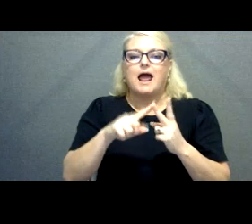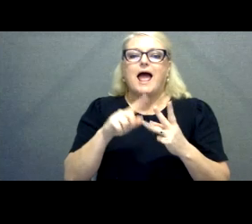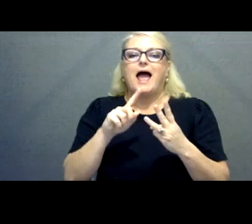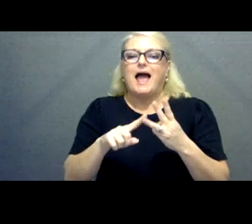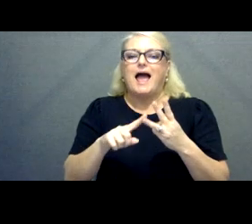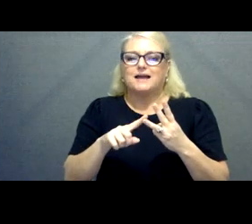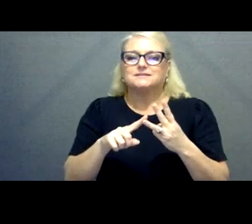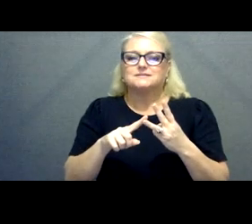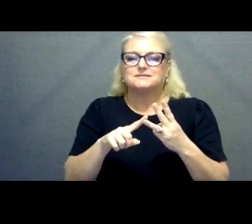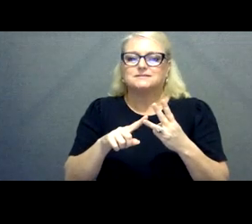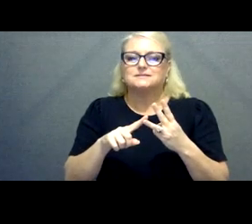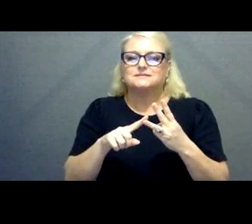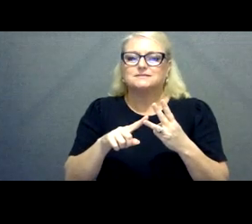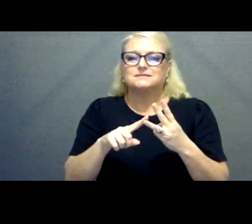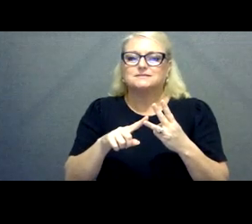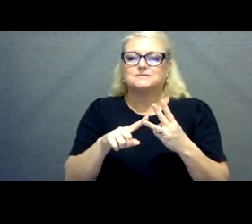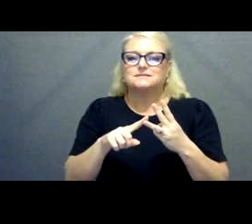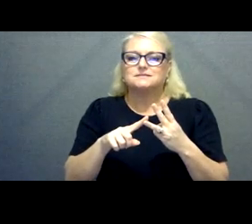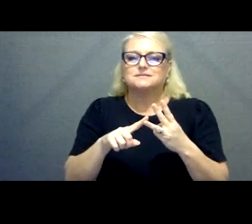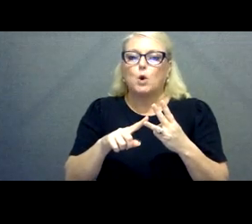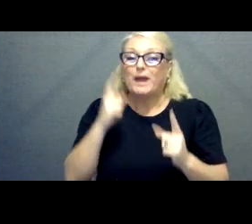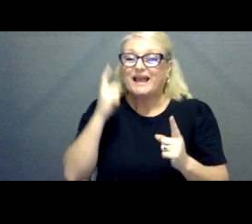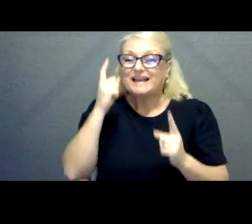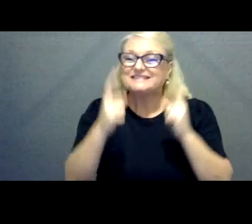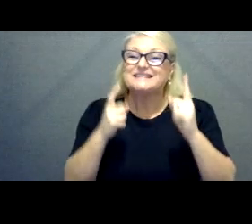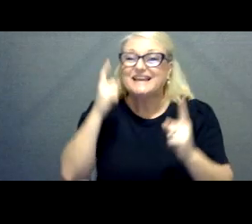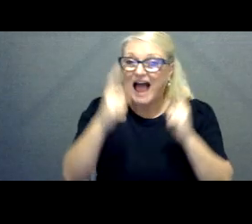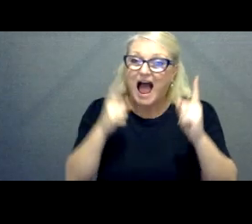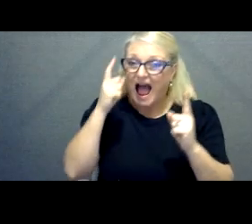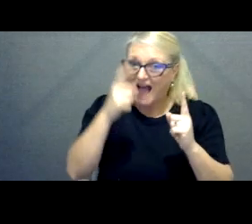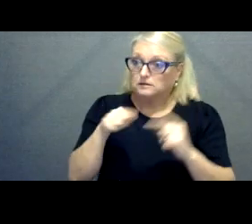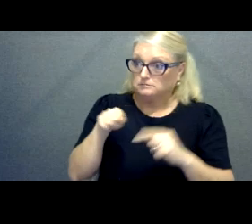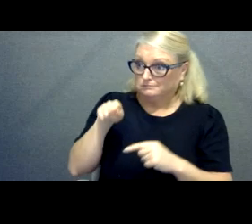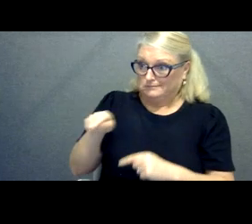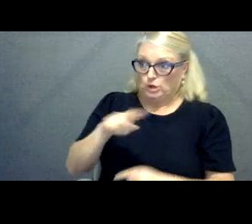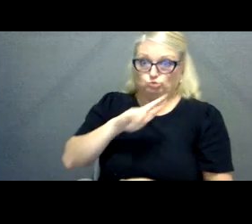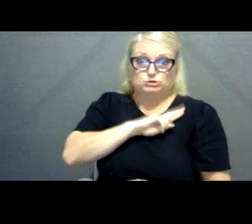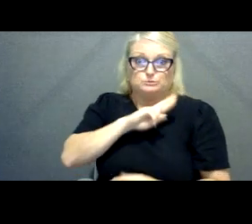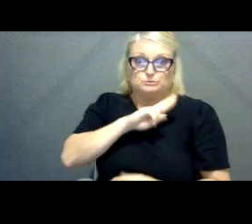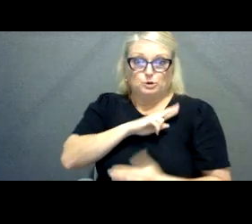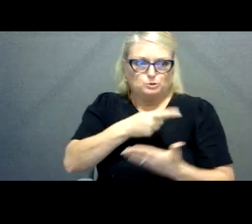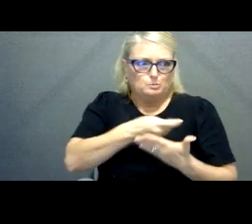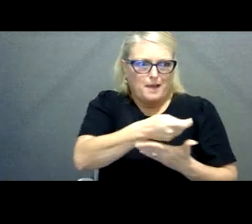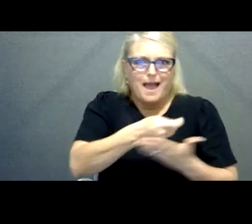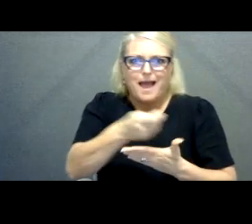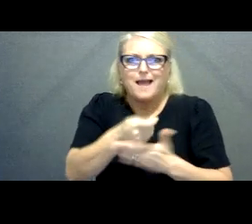we take into consideration how many people they support so that could be people so if you've